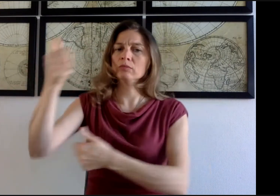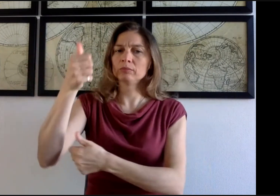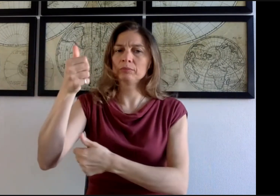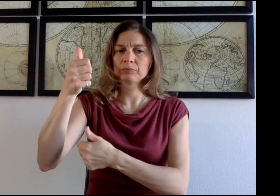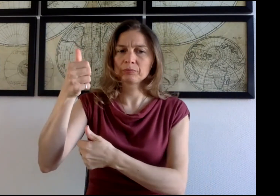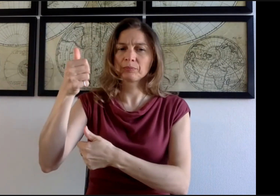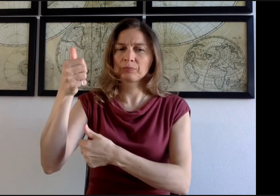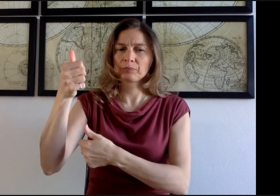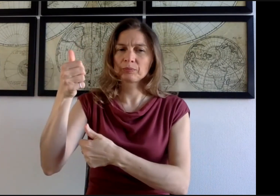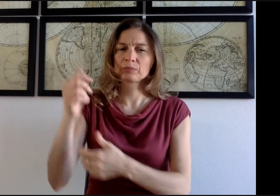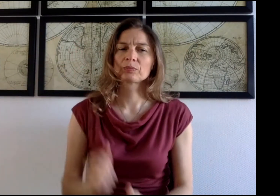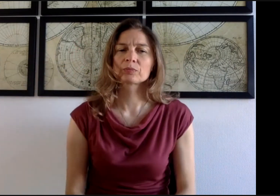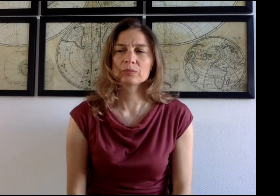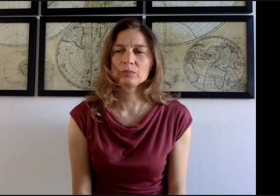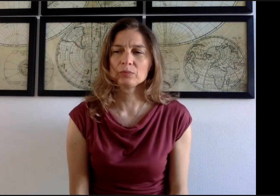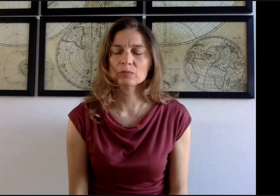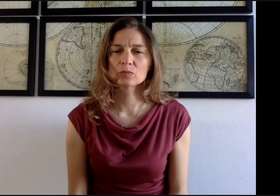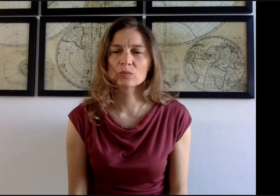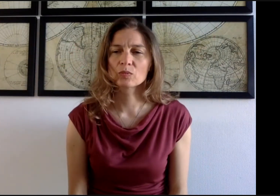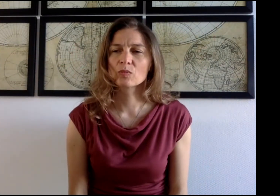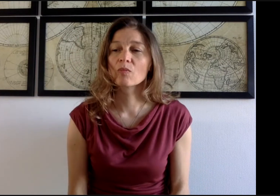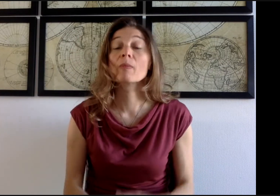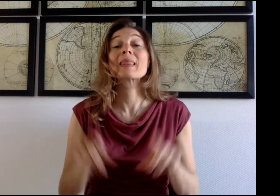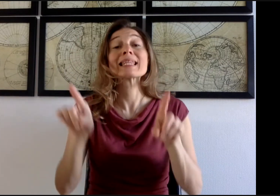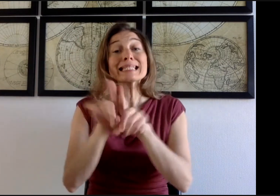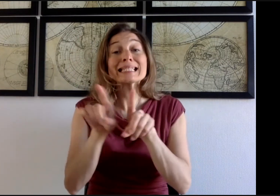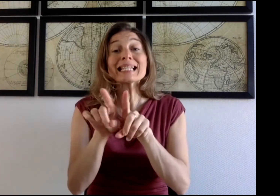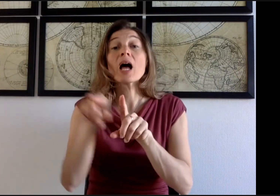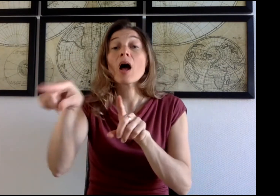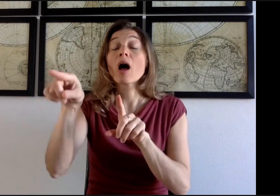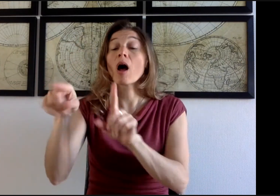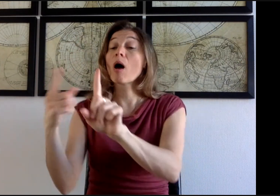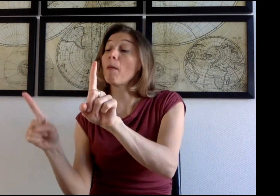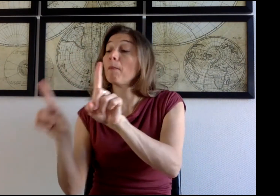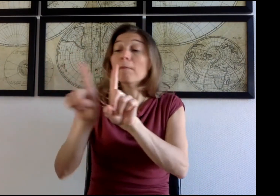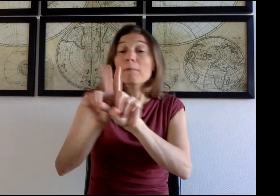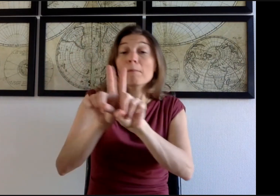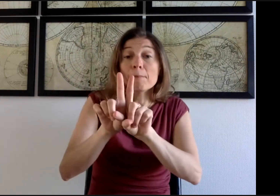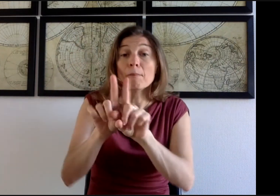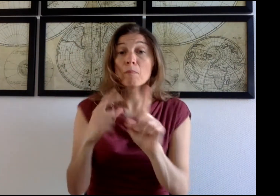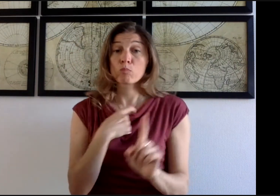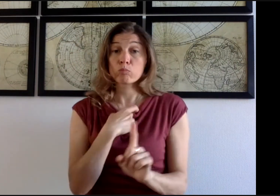With this help for personal assistance and other social care professionals